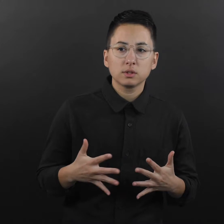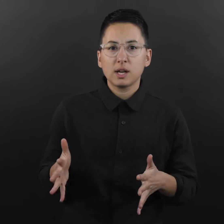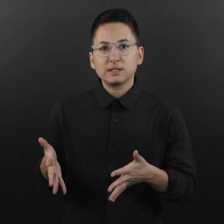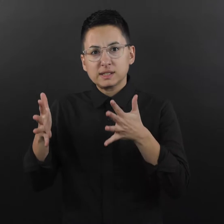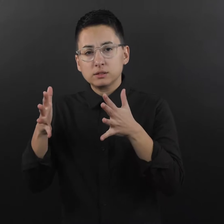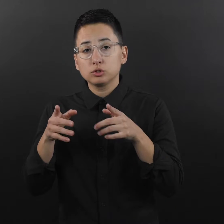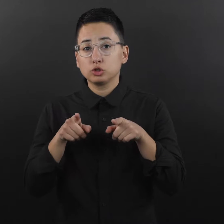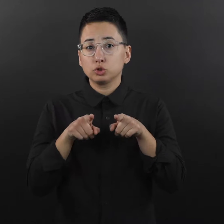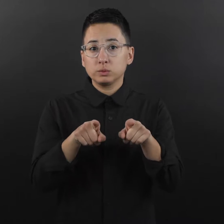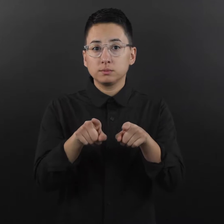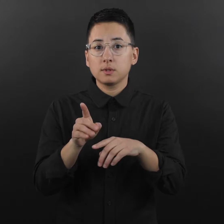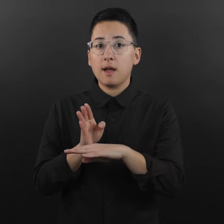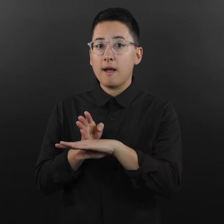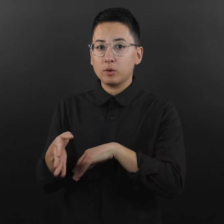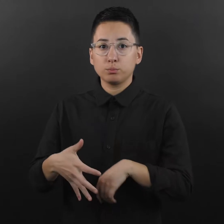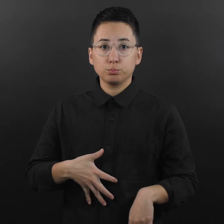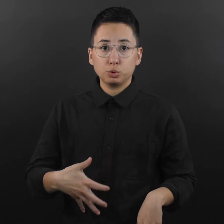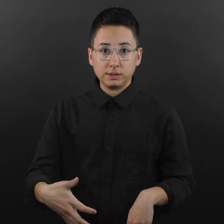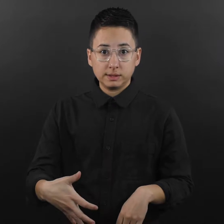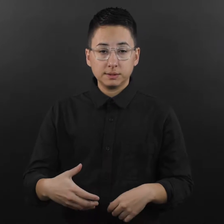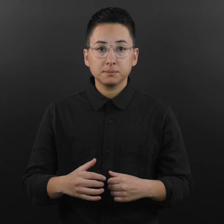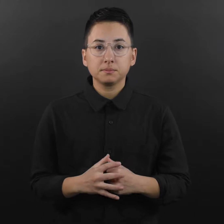Depression or Anxiety During and After Pregnancy